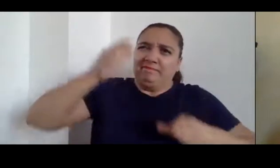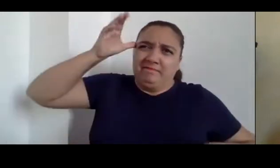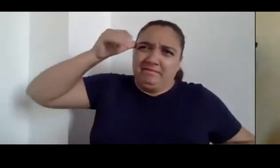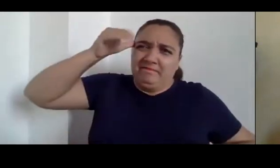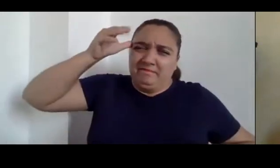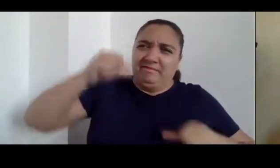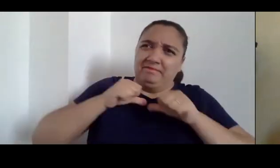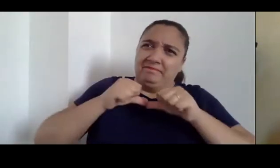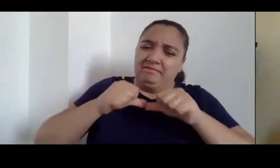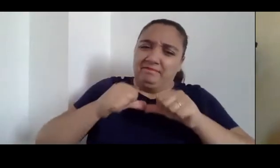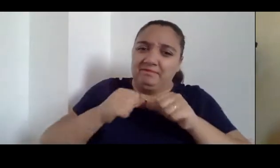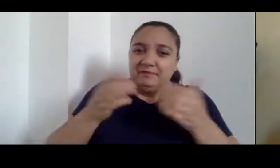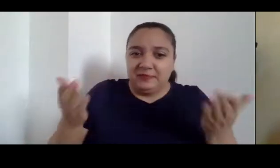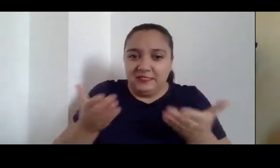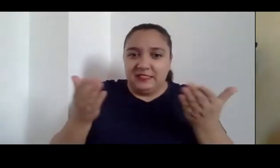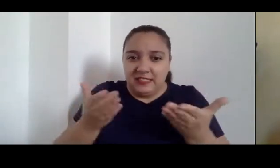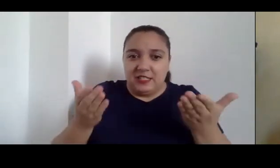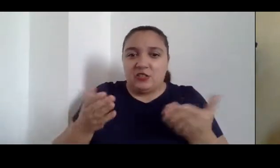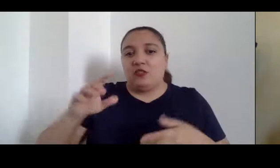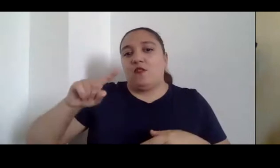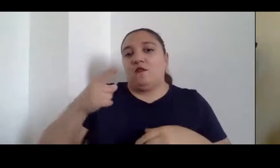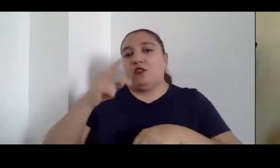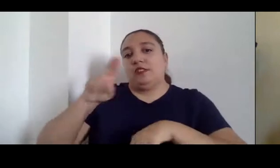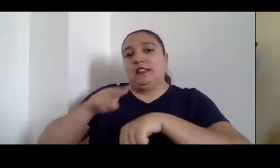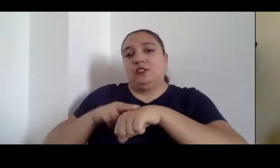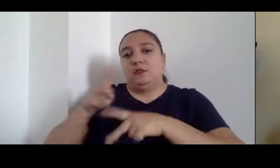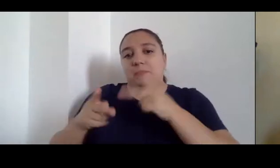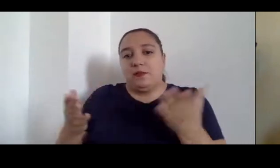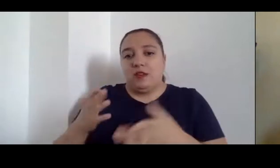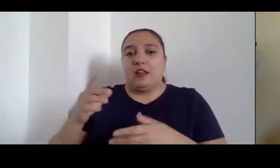island that have lead to our presence and livelihoods in New York City today. Let's